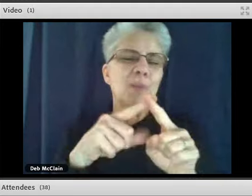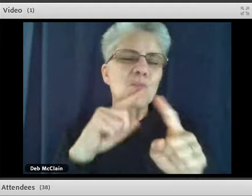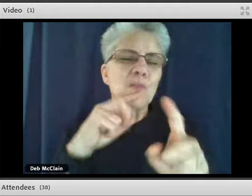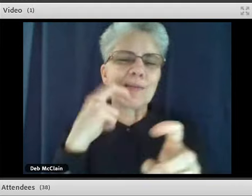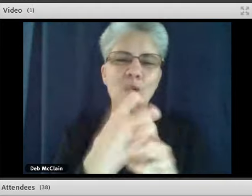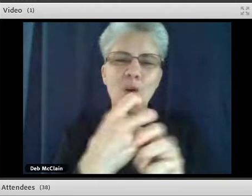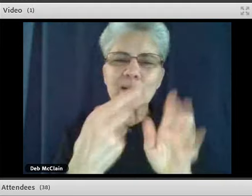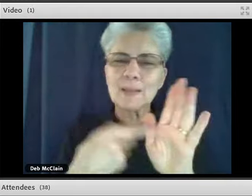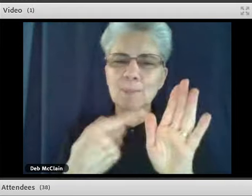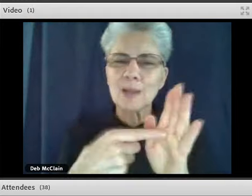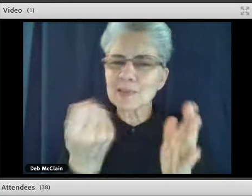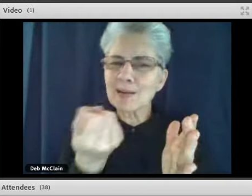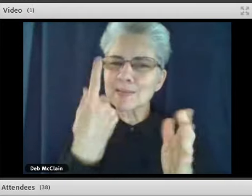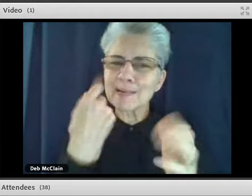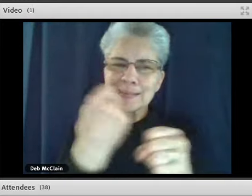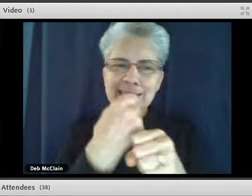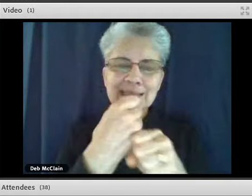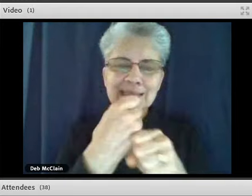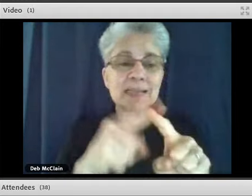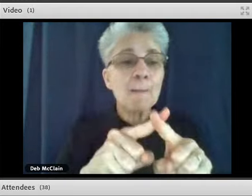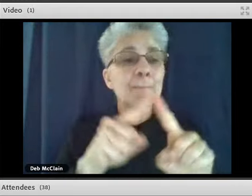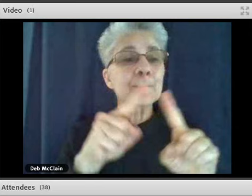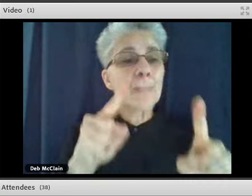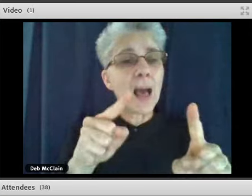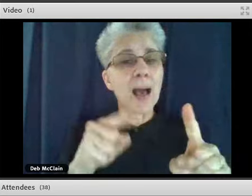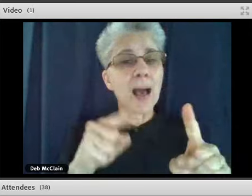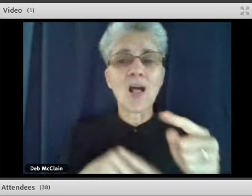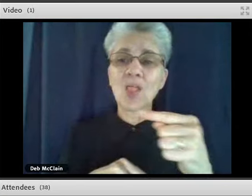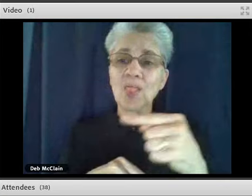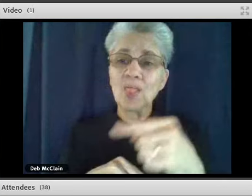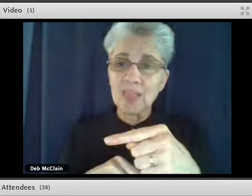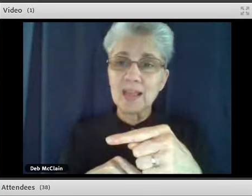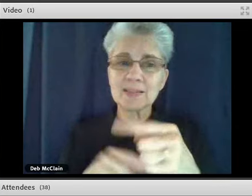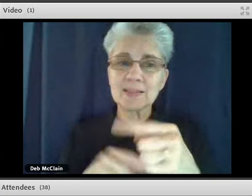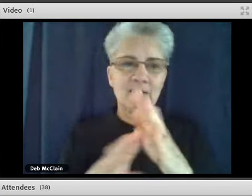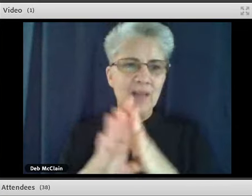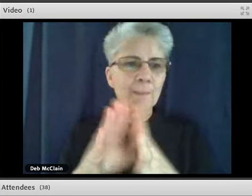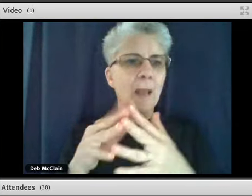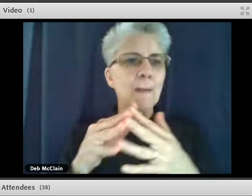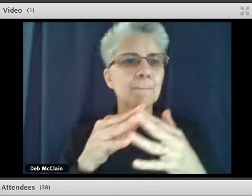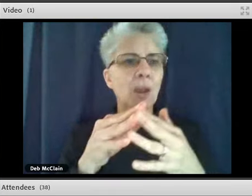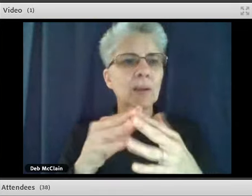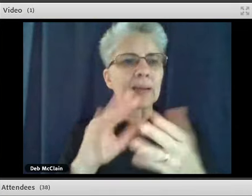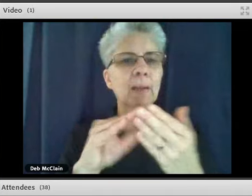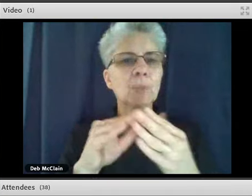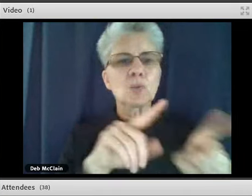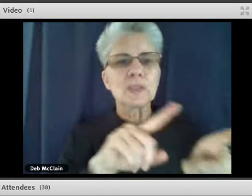it's really hard, sometimes, to understand the statistics, But this is done by the American Community Survey.